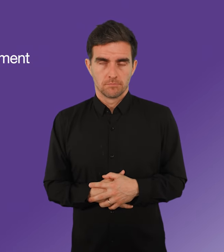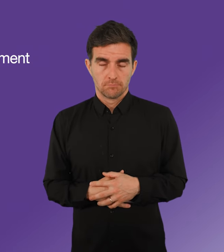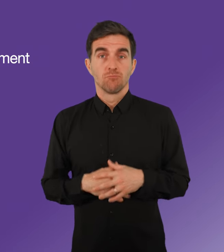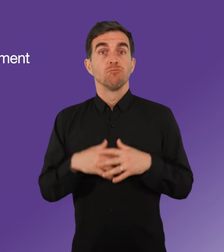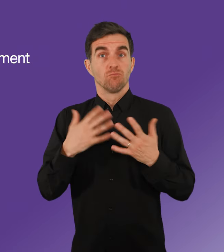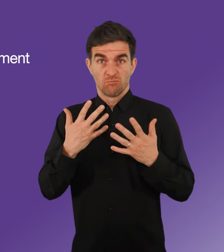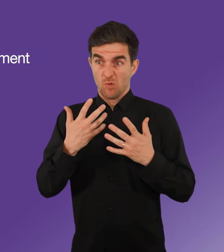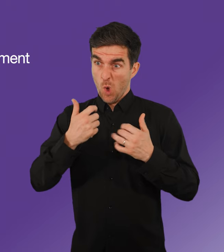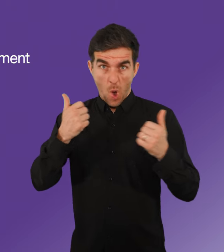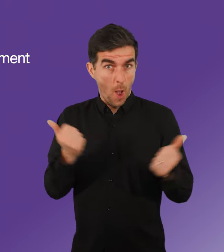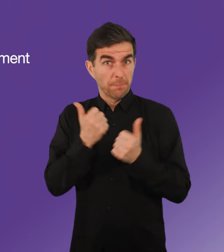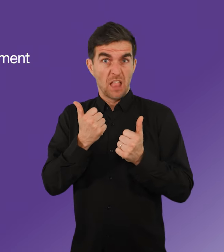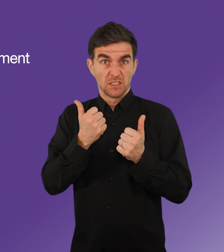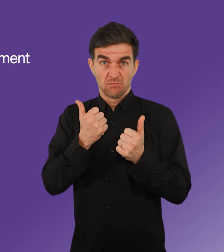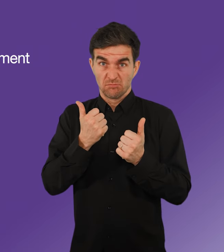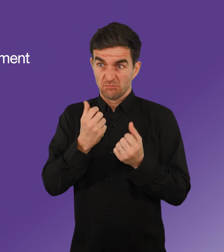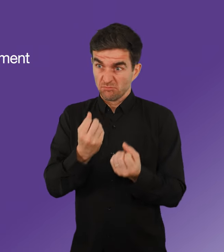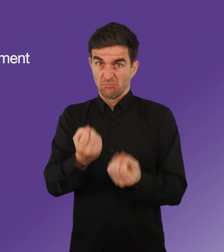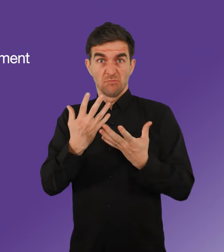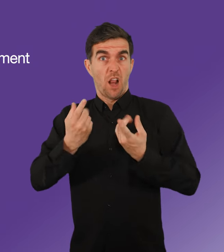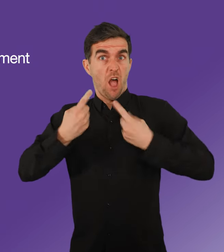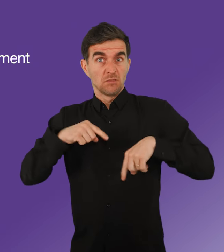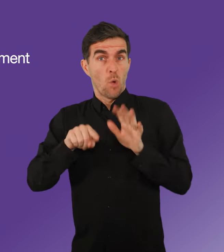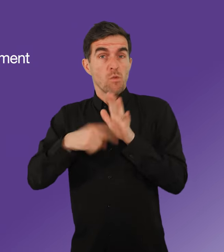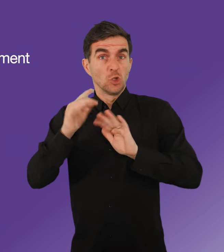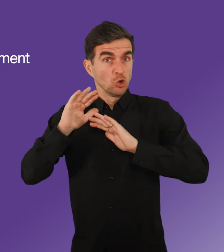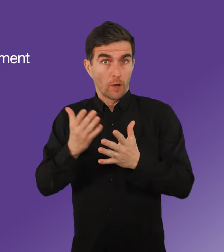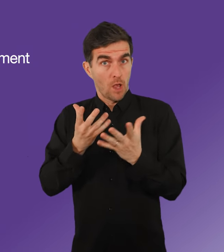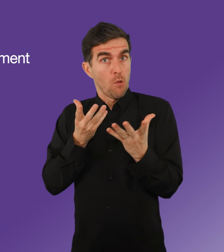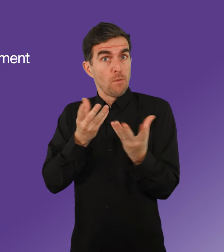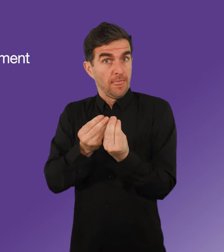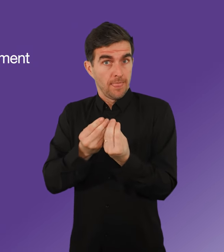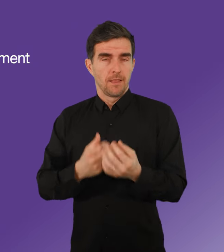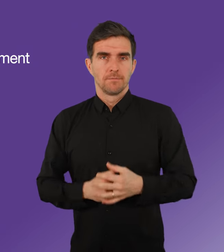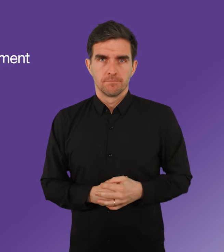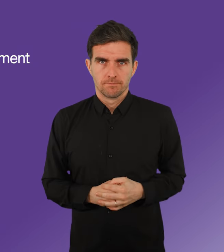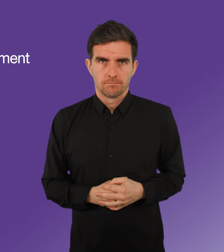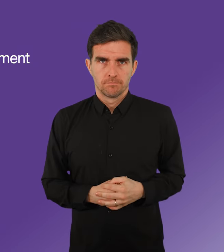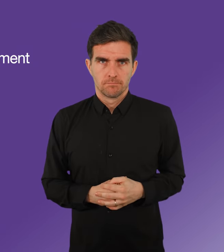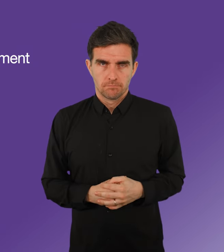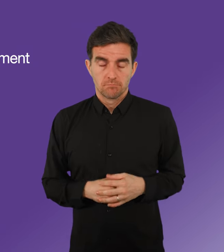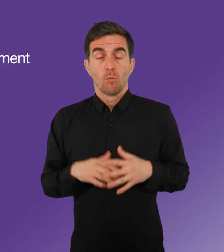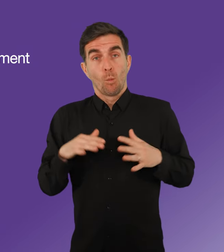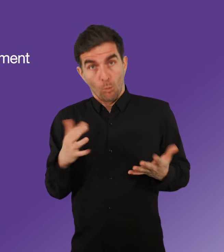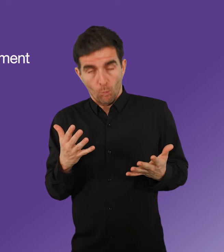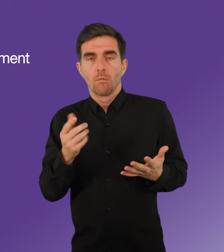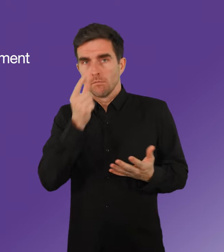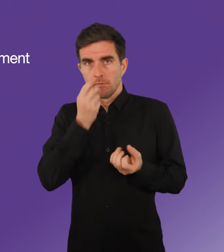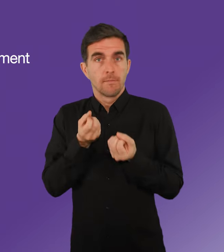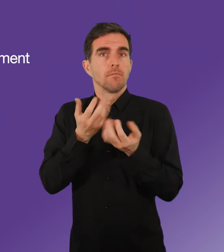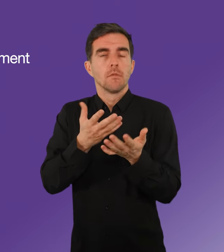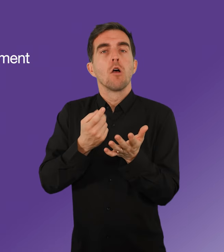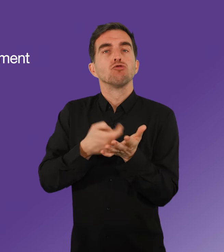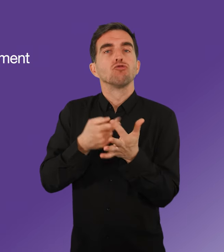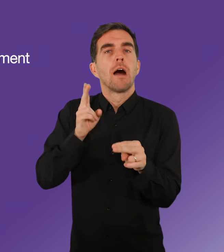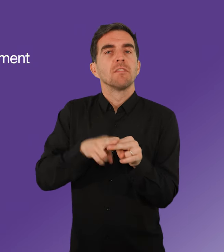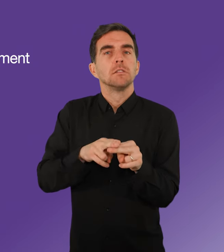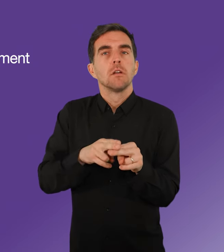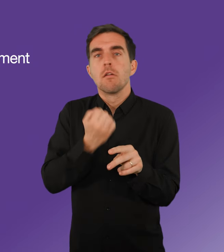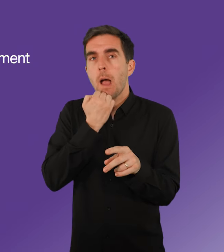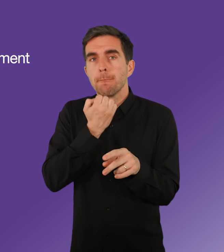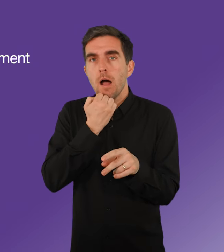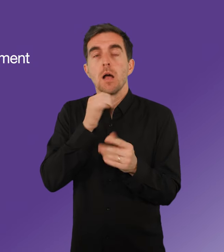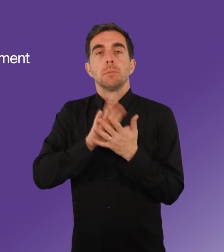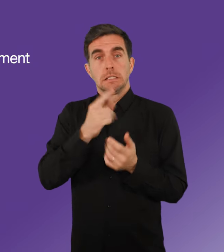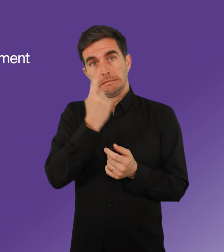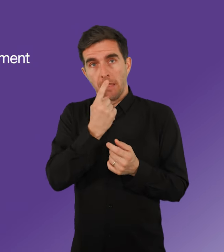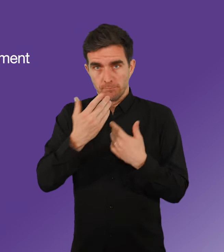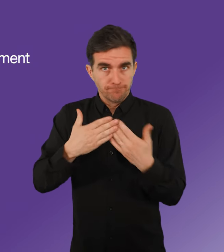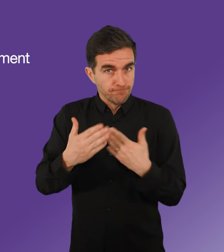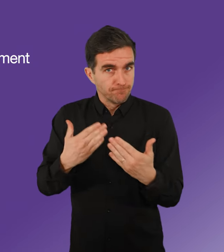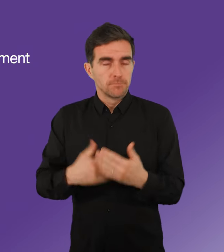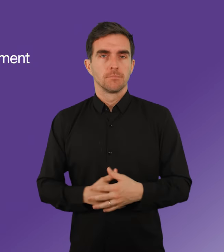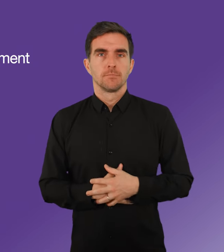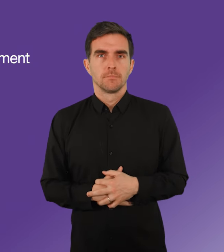• Complete the Tell Us Once service with you, or • Give you a reference number so you can use the service yourself.